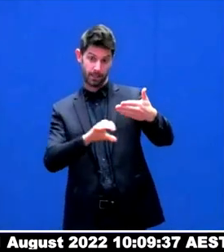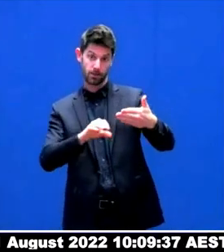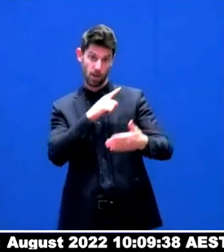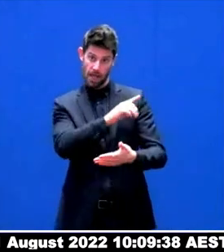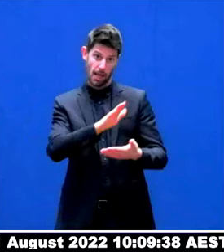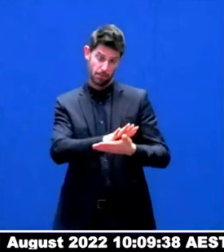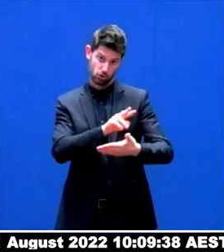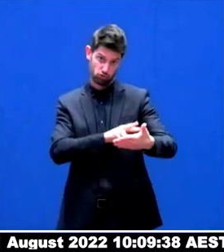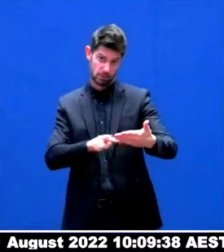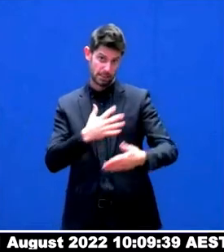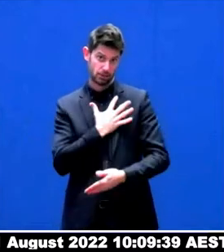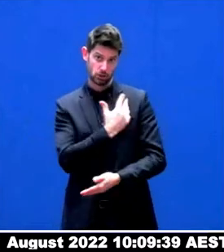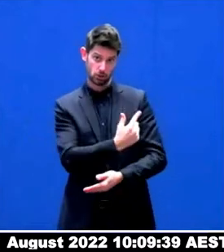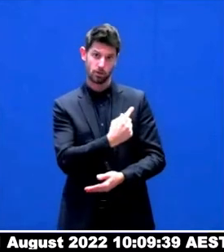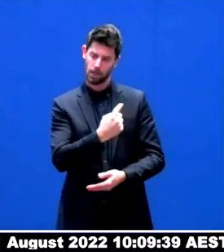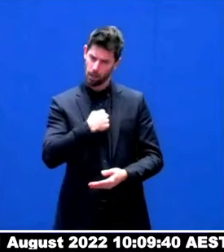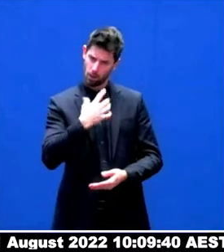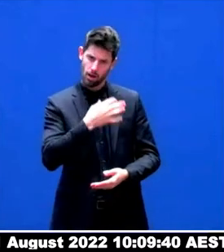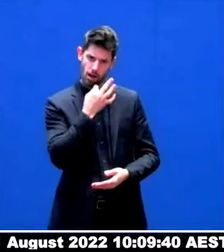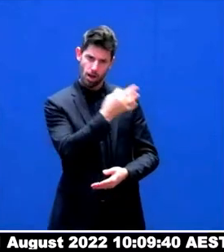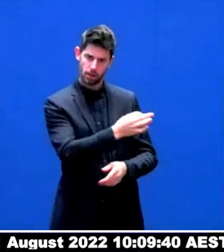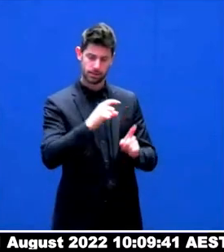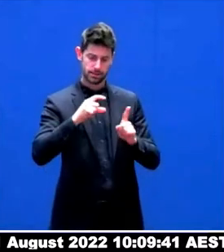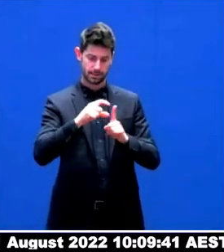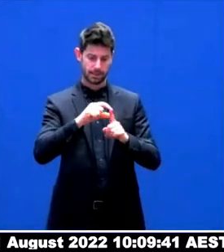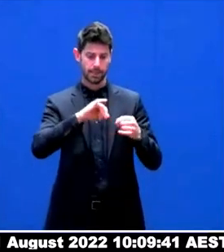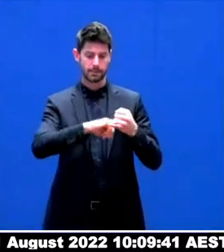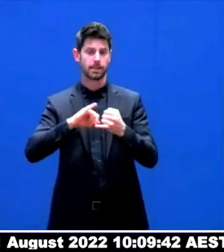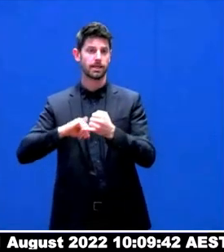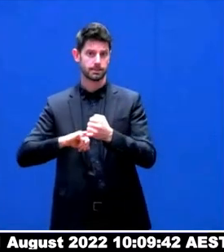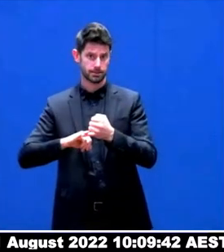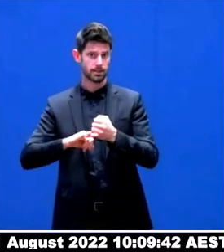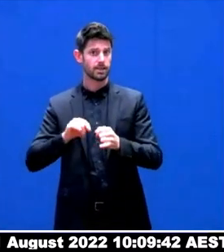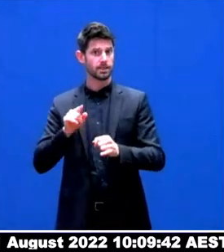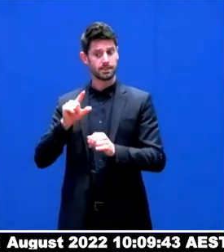Are we right to understand that, for DSS, the Convention on the Rights of Persons with